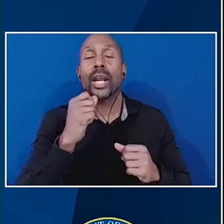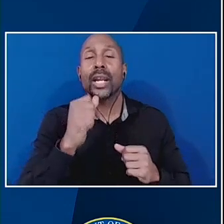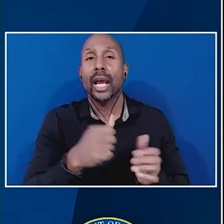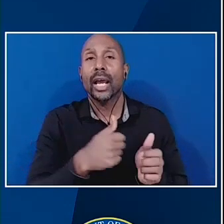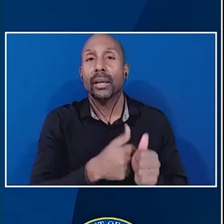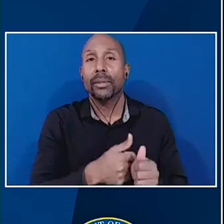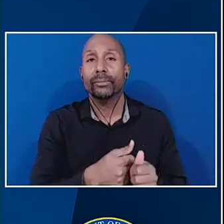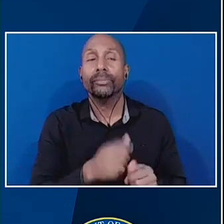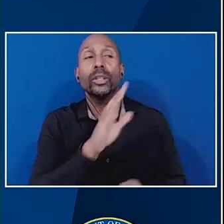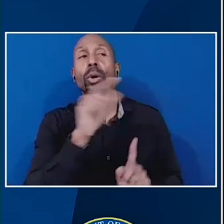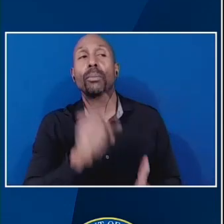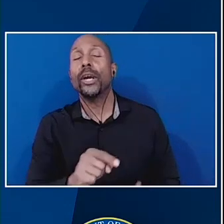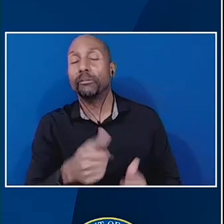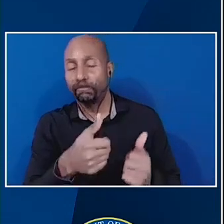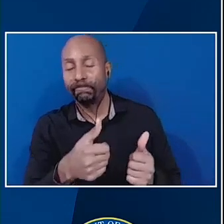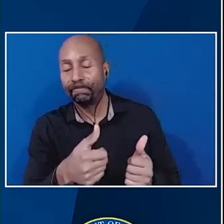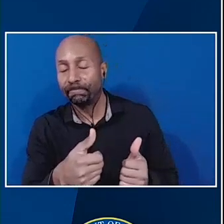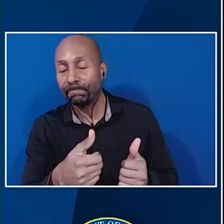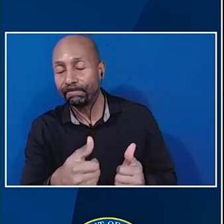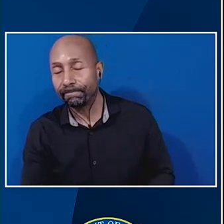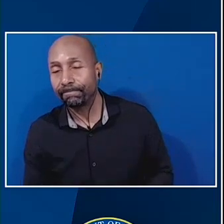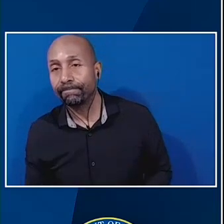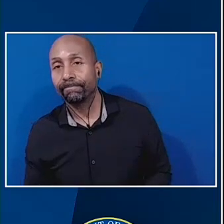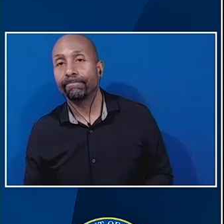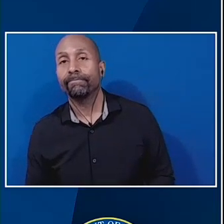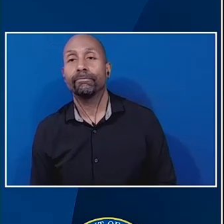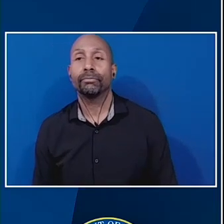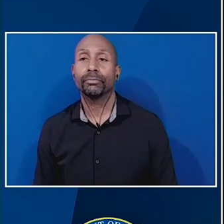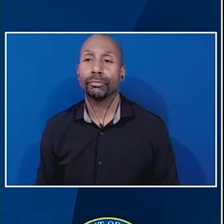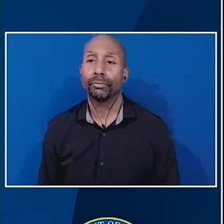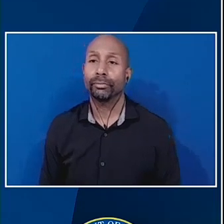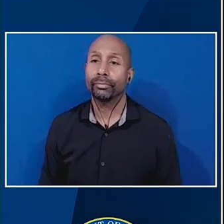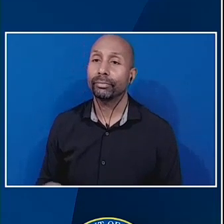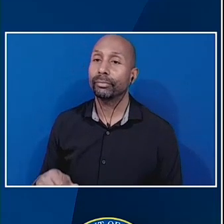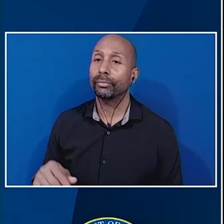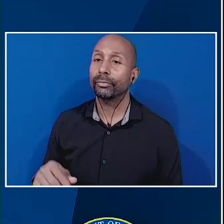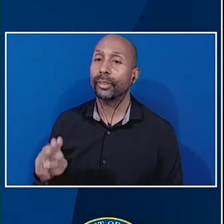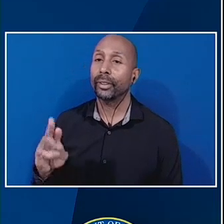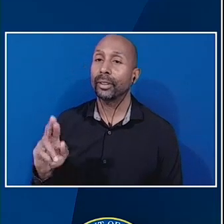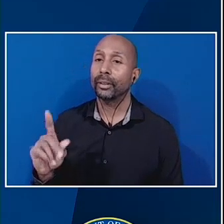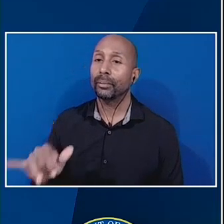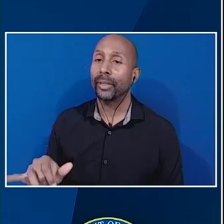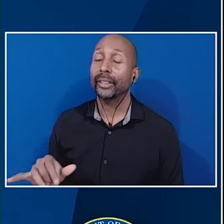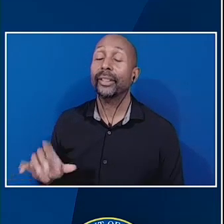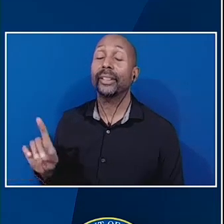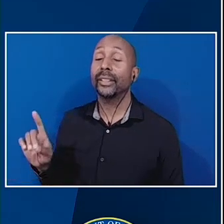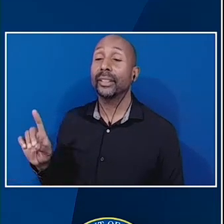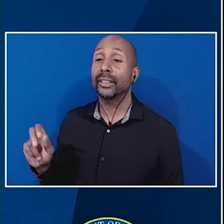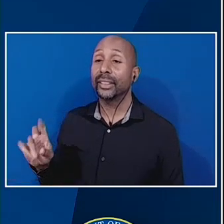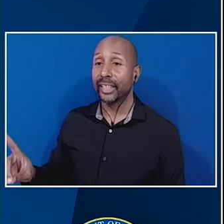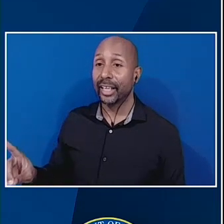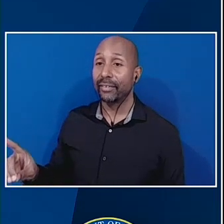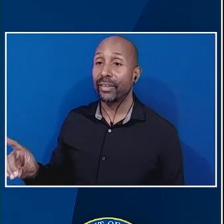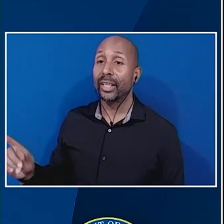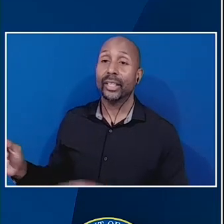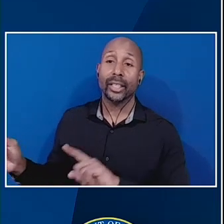Thank you both. Robyn will turn to you. I just want to note that David is coming to the table on behalf of proprietary institutions. But first you, Robyn.